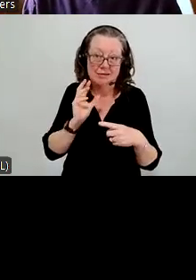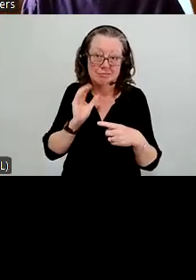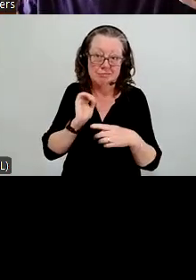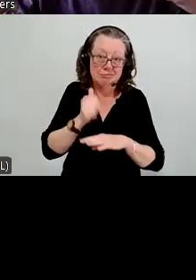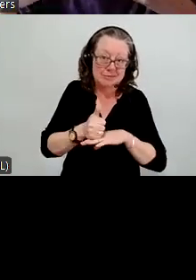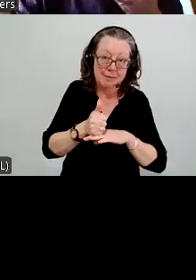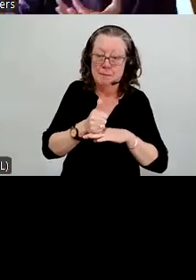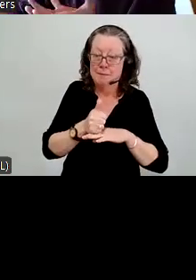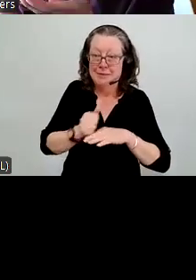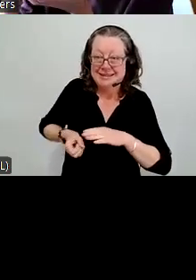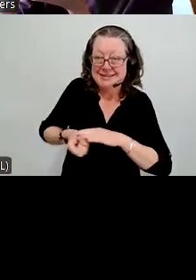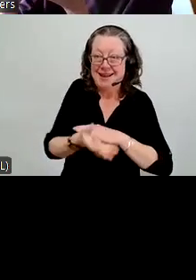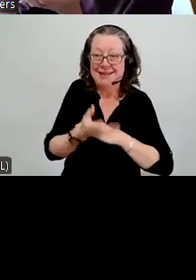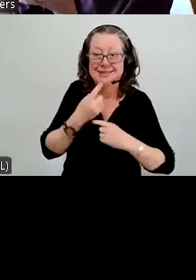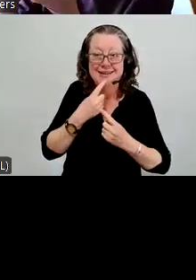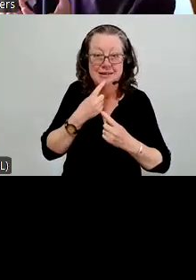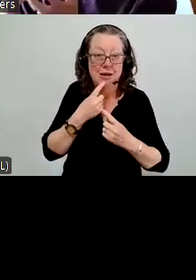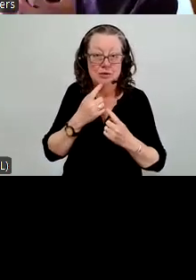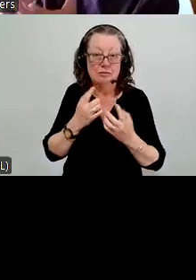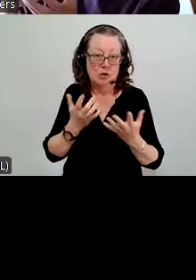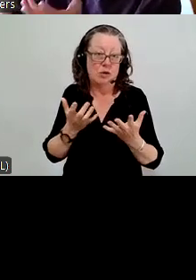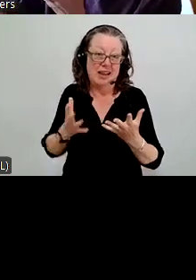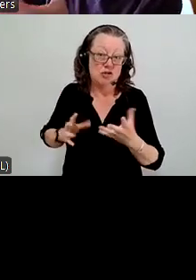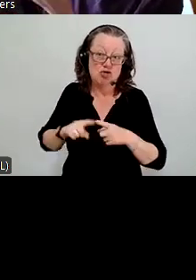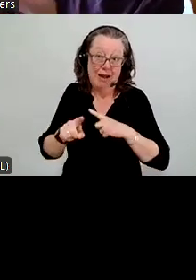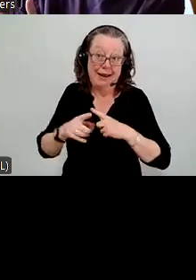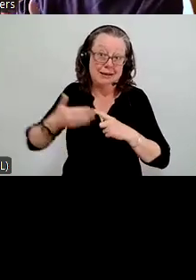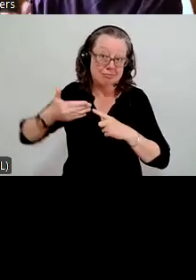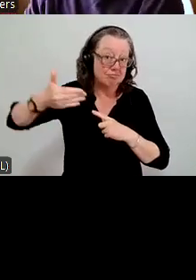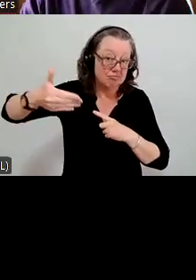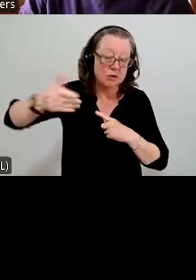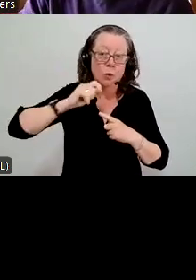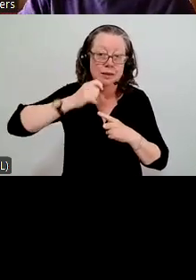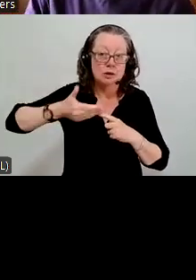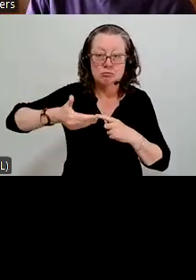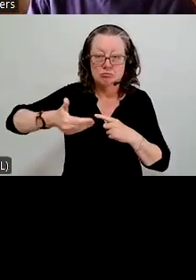They're trying to bring it all into one area. As we move over the next few years